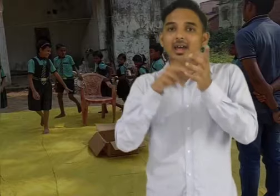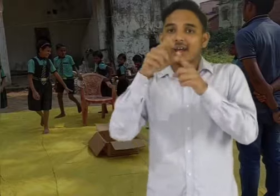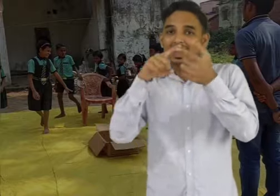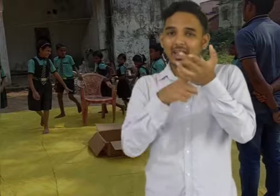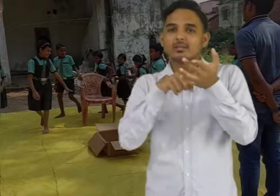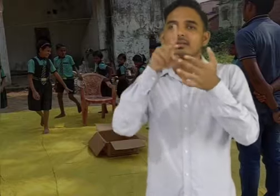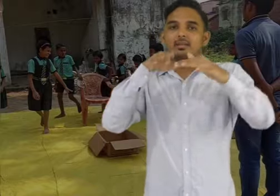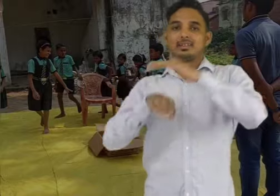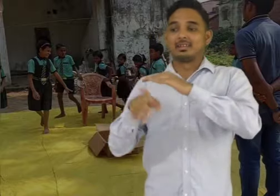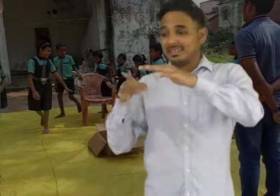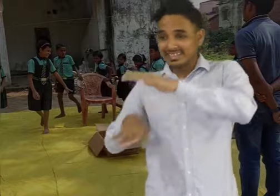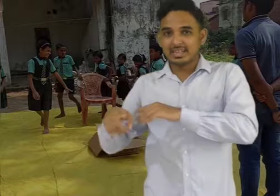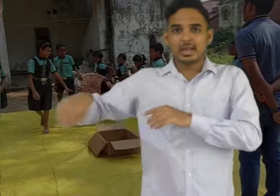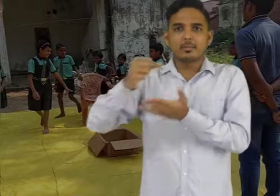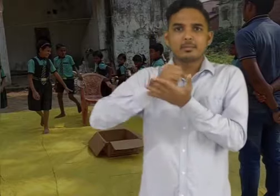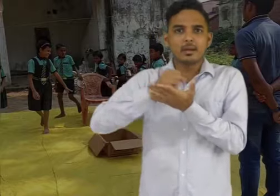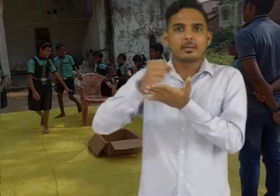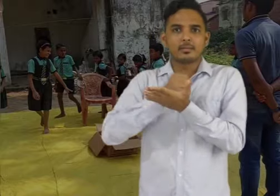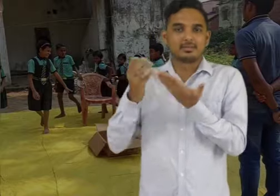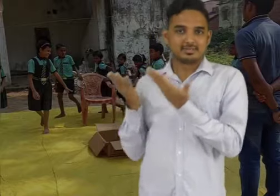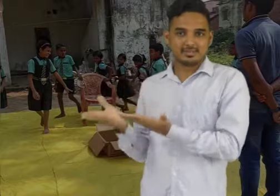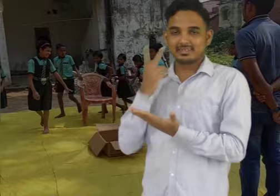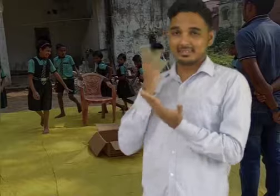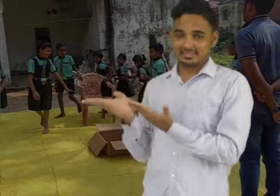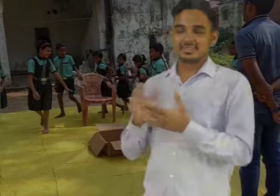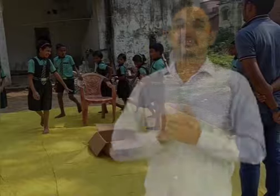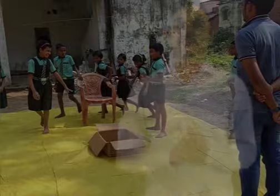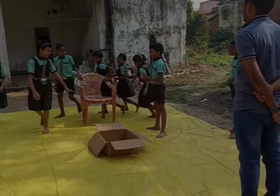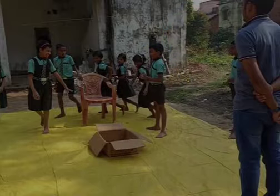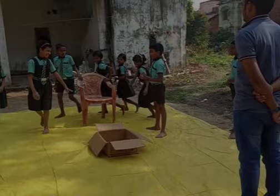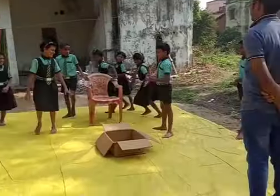in this activity the various prepositions are written on paper chits